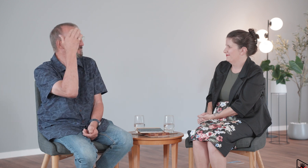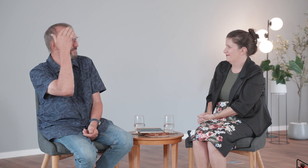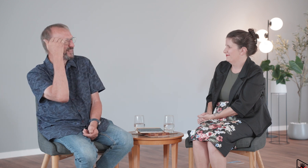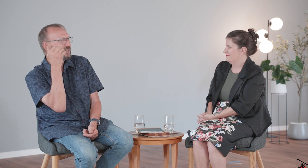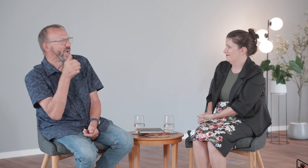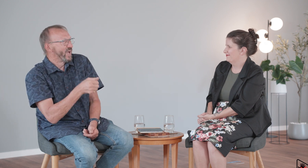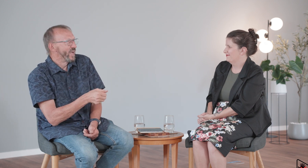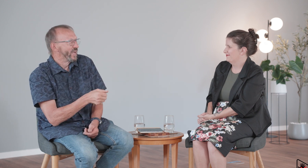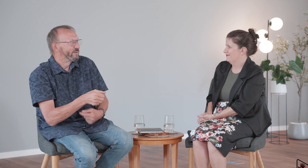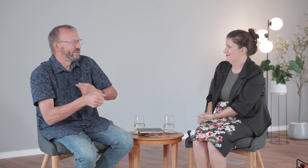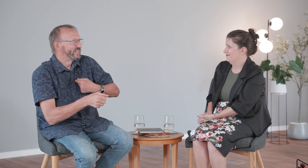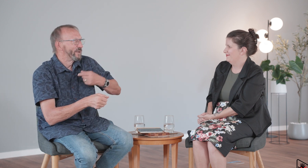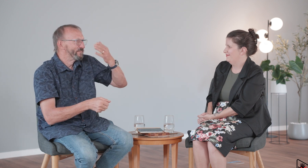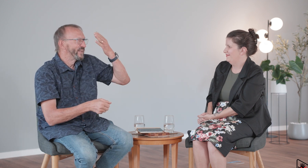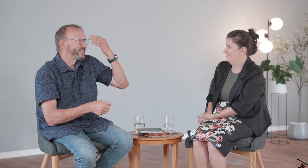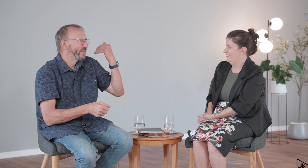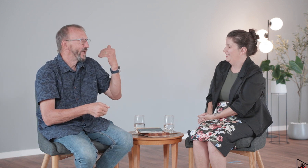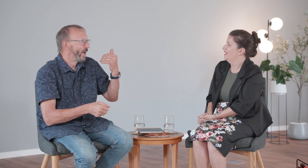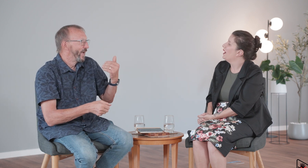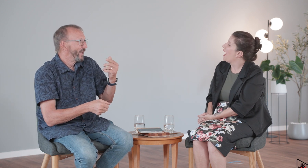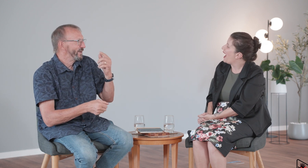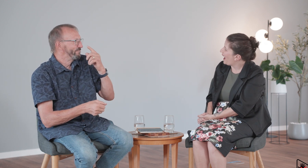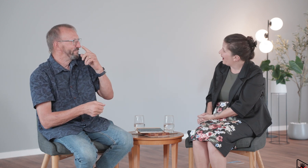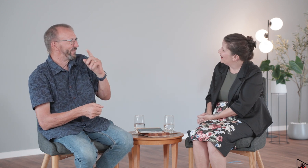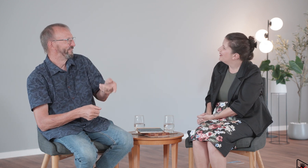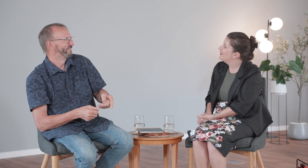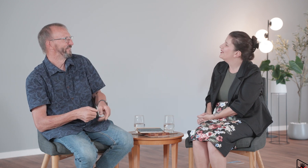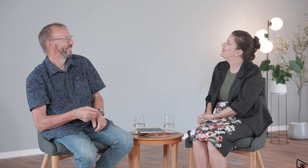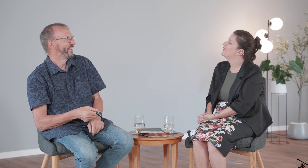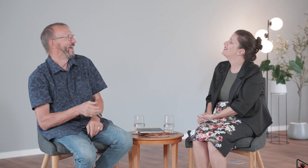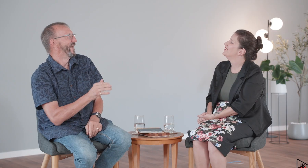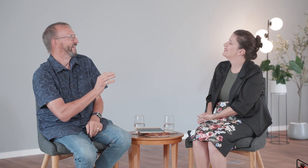and I said, "Oh, what's your name?" And he said, "My name's Peter." And I thought, "Oh, same as